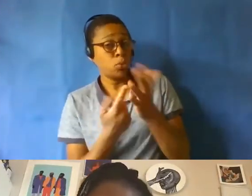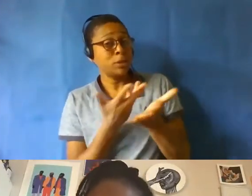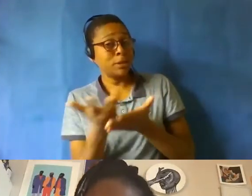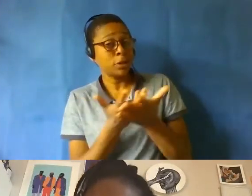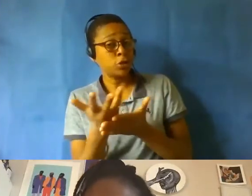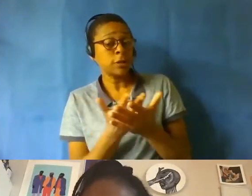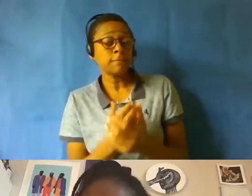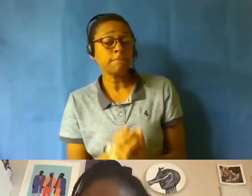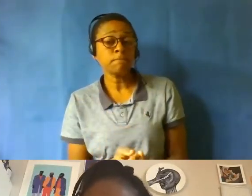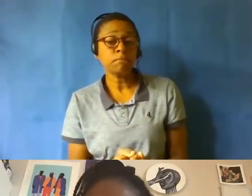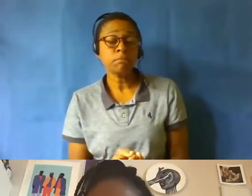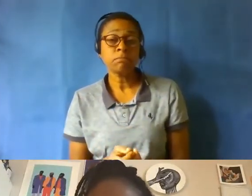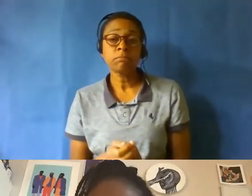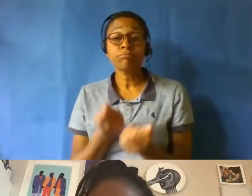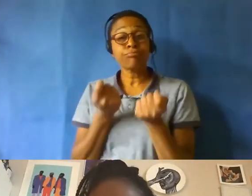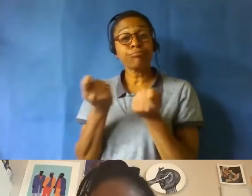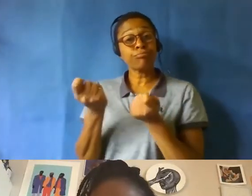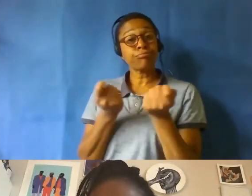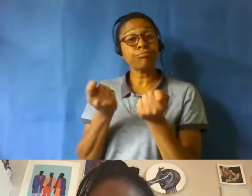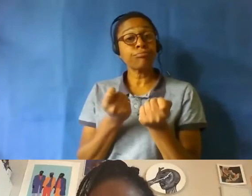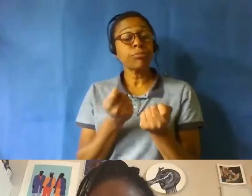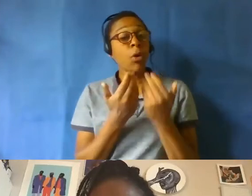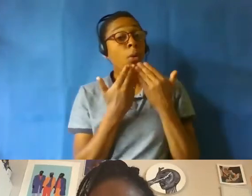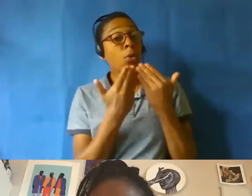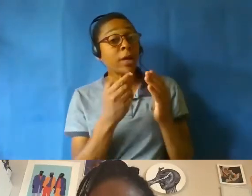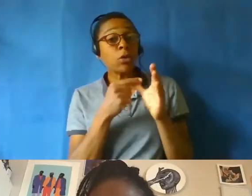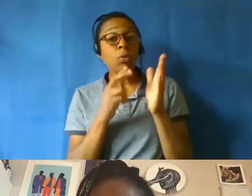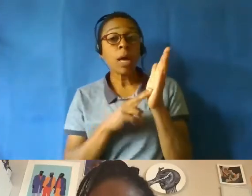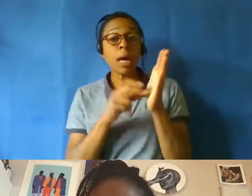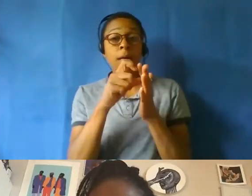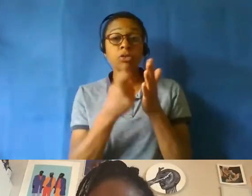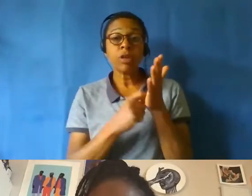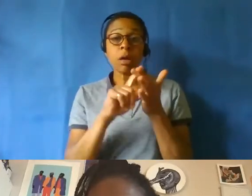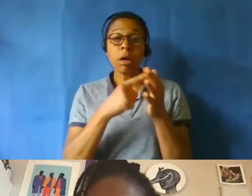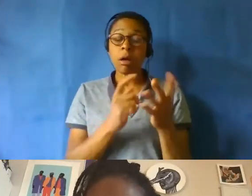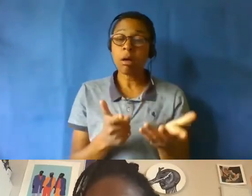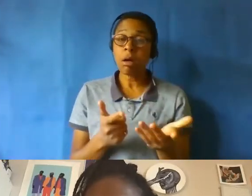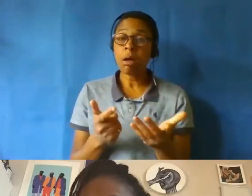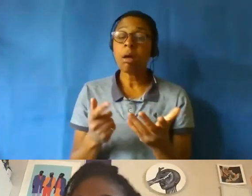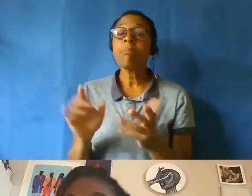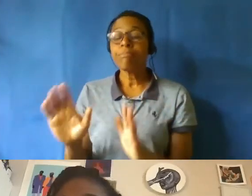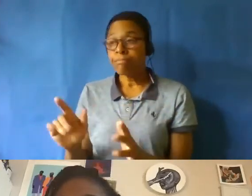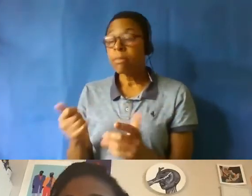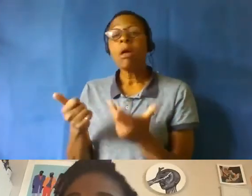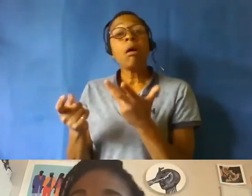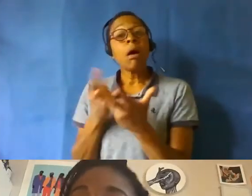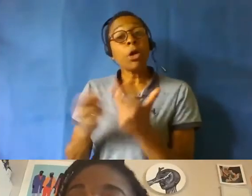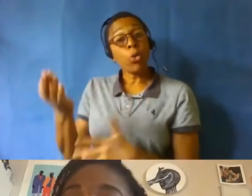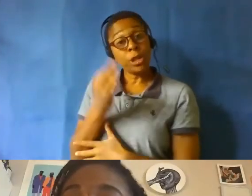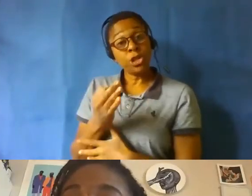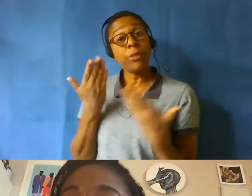much for that Andrea so we have another question here for Caroline your research